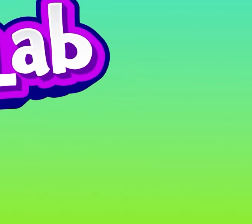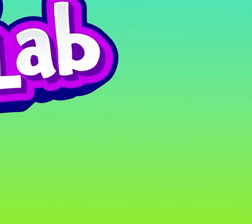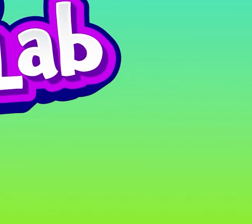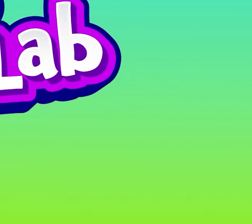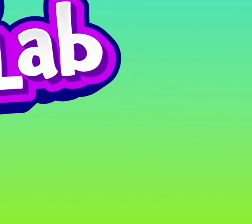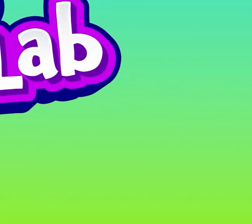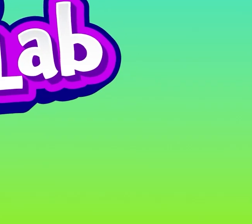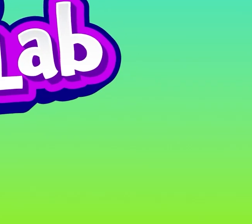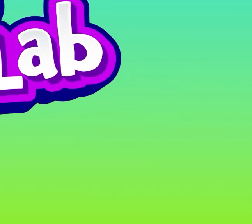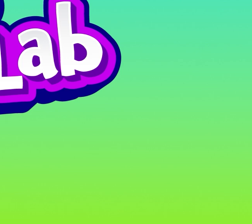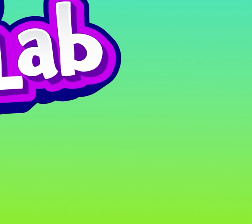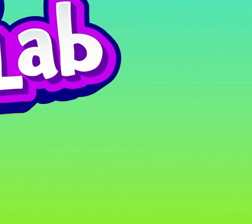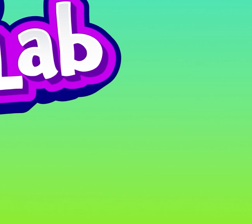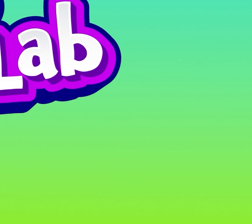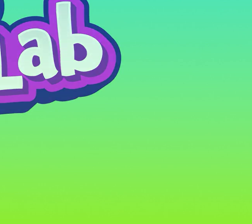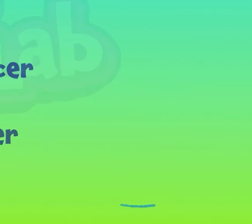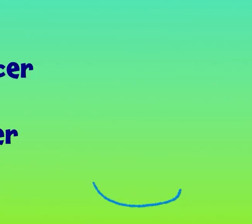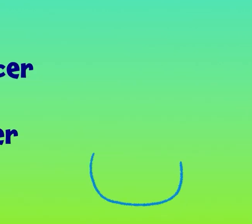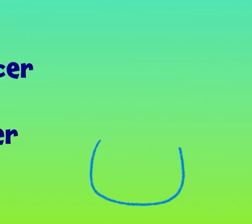[beeping]